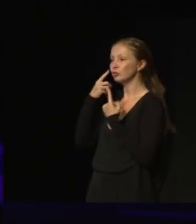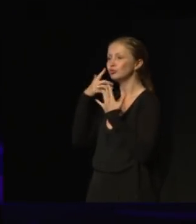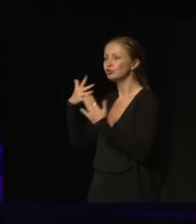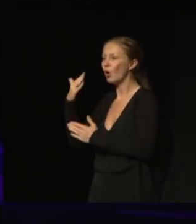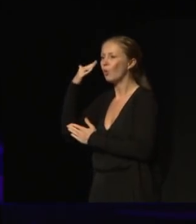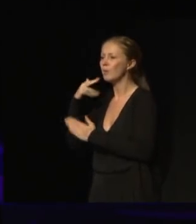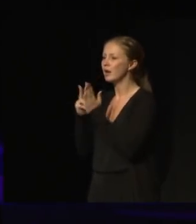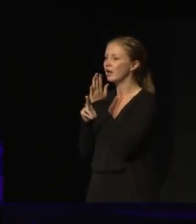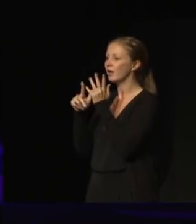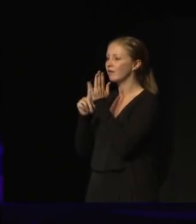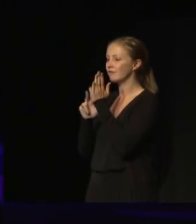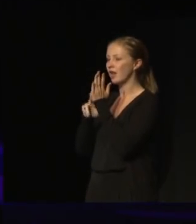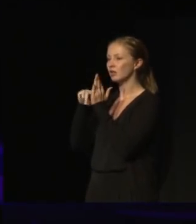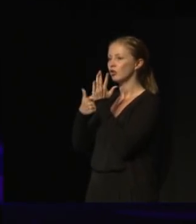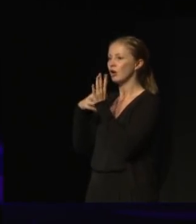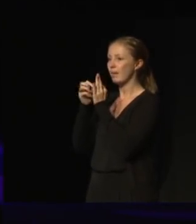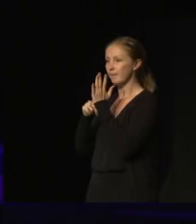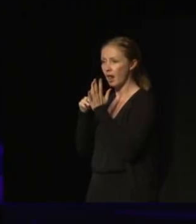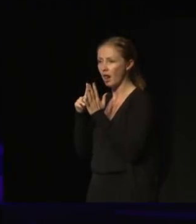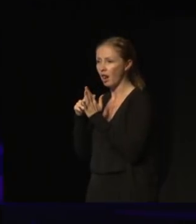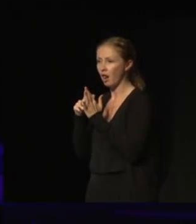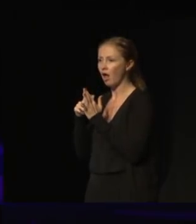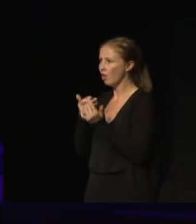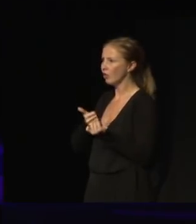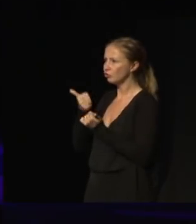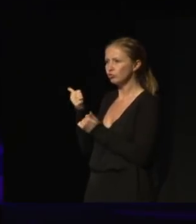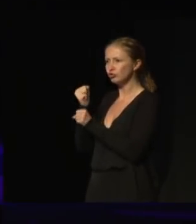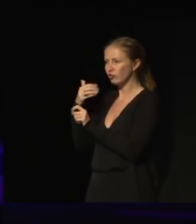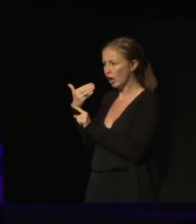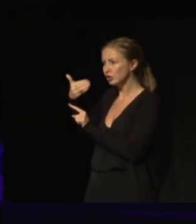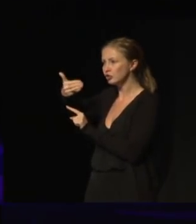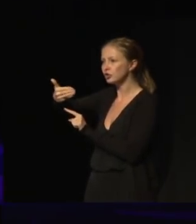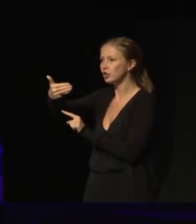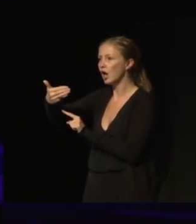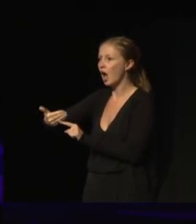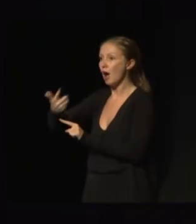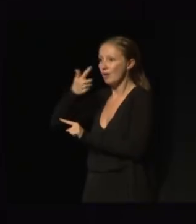to show women as well bred ladies actually confronting the physical and violent forces of the state.